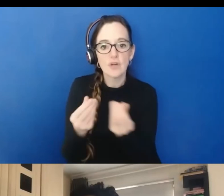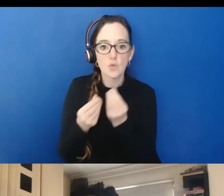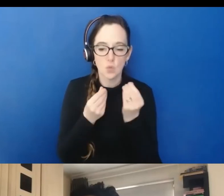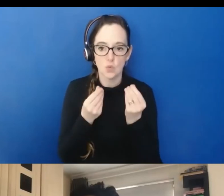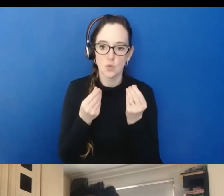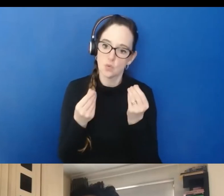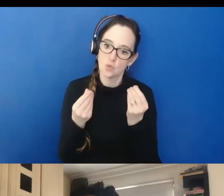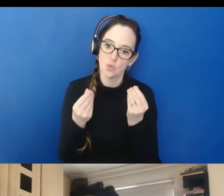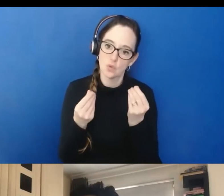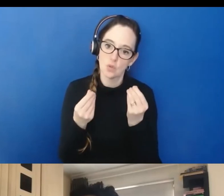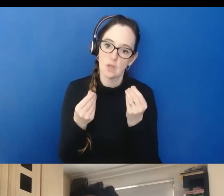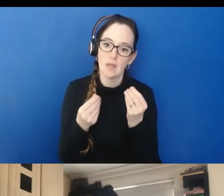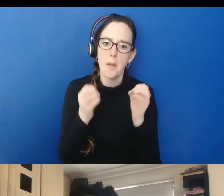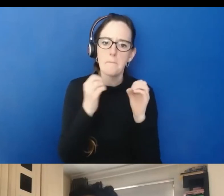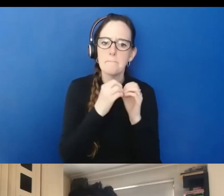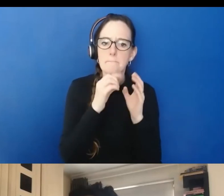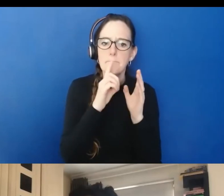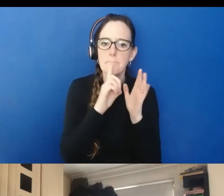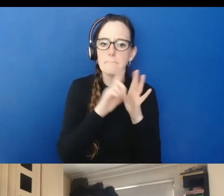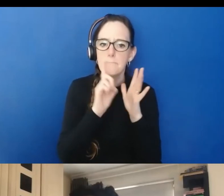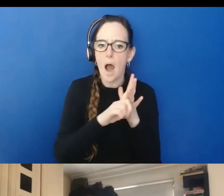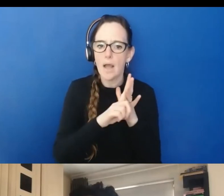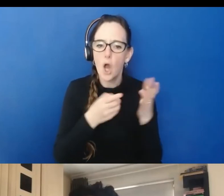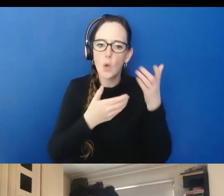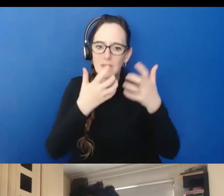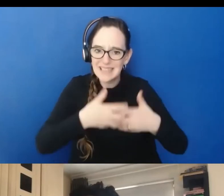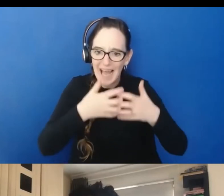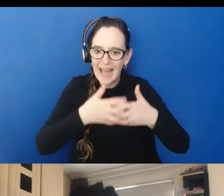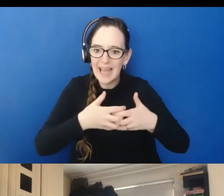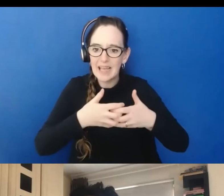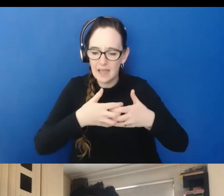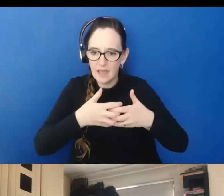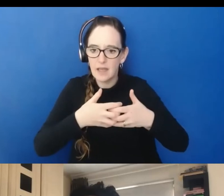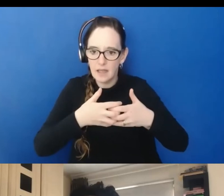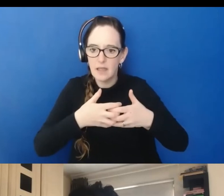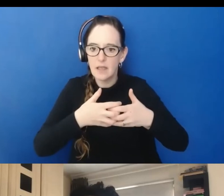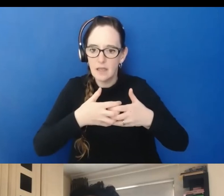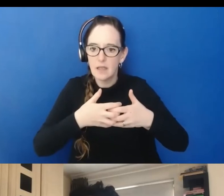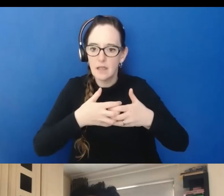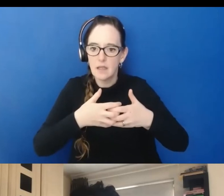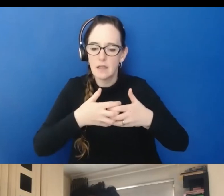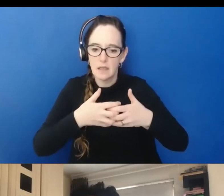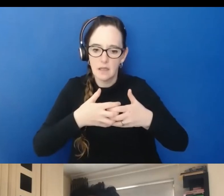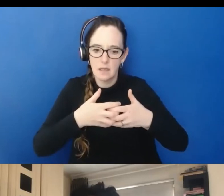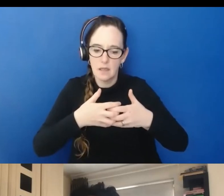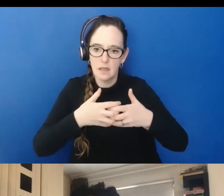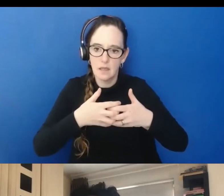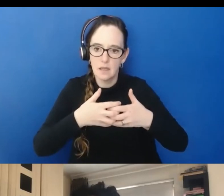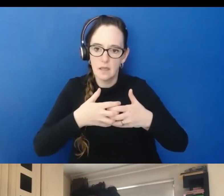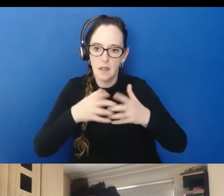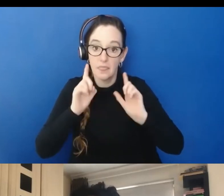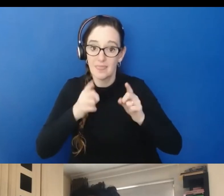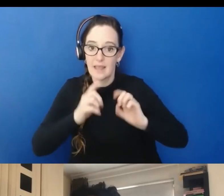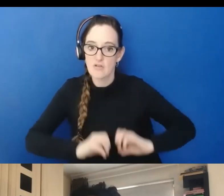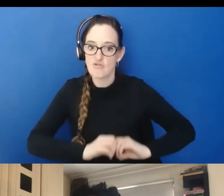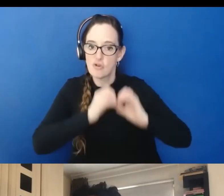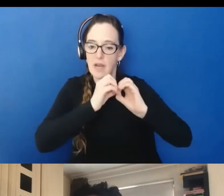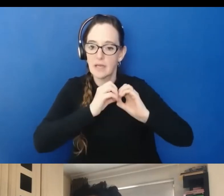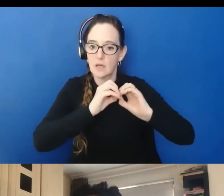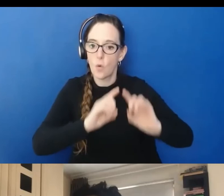So far there was biotechnology of algae making machine that created alternatives for ecological